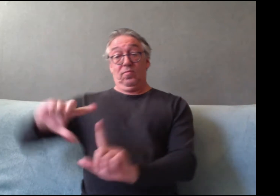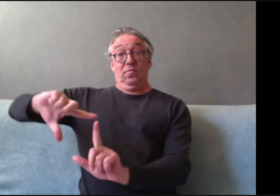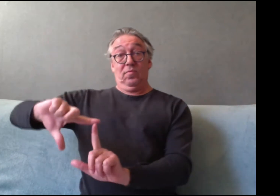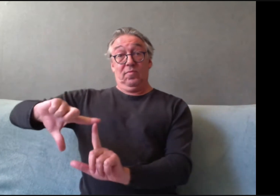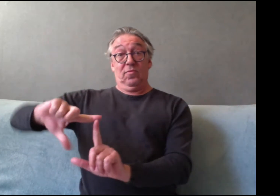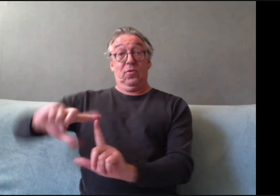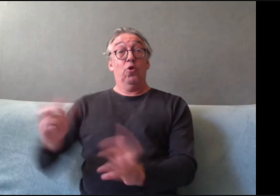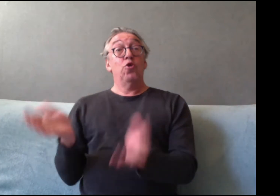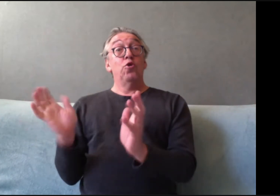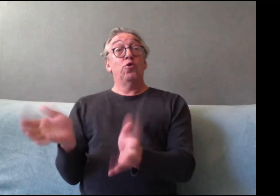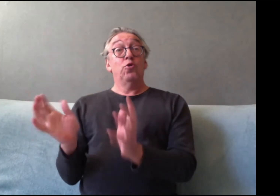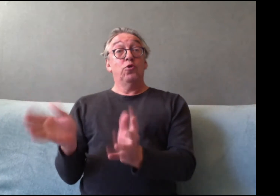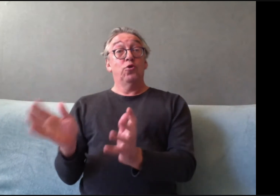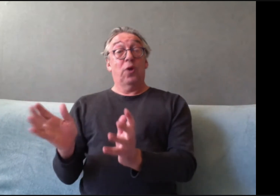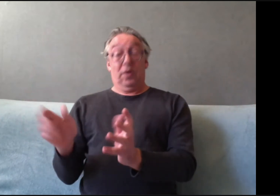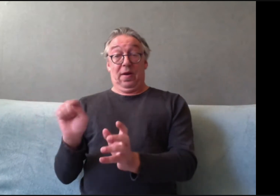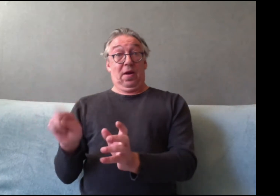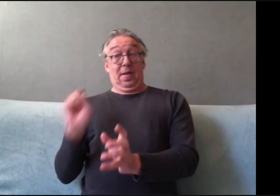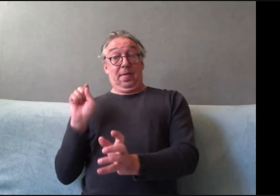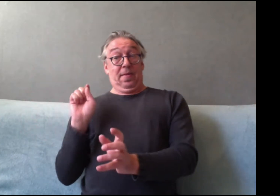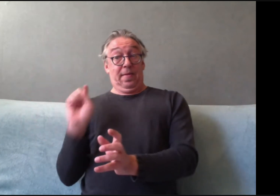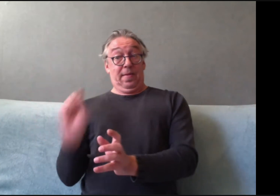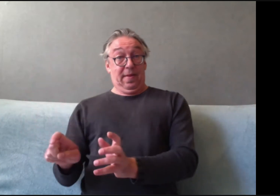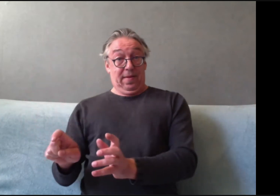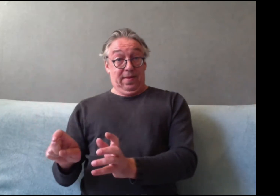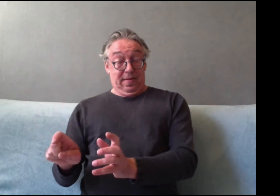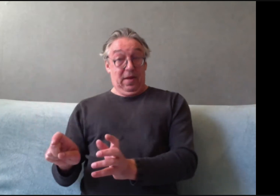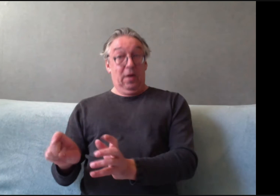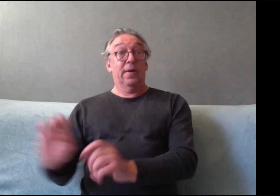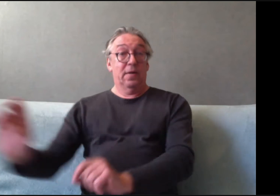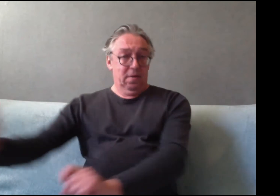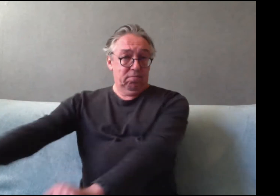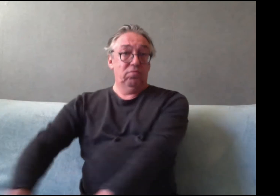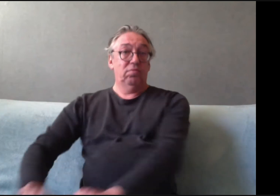There you can follow an external link where the real time captioning is.